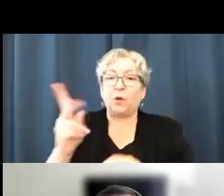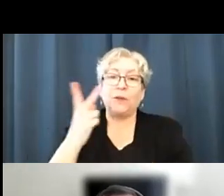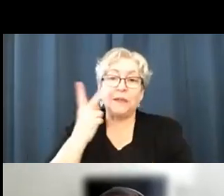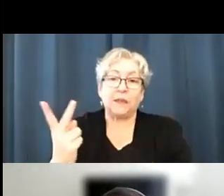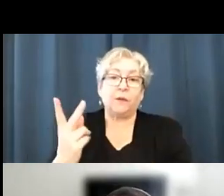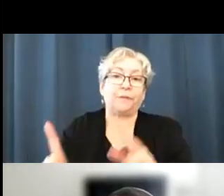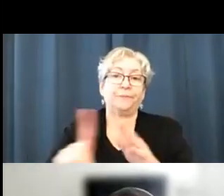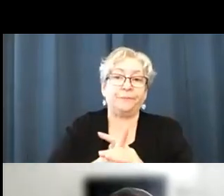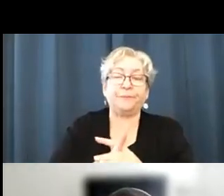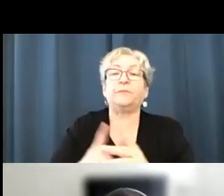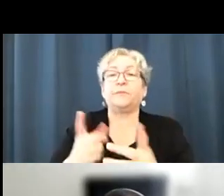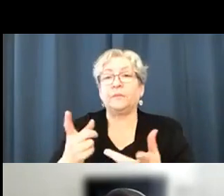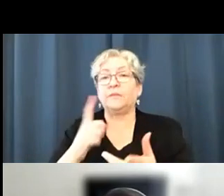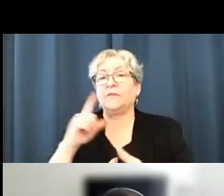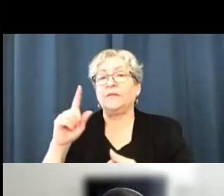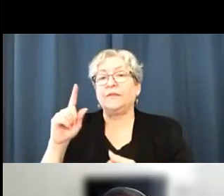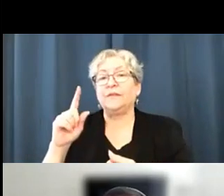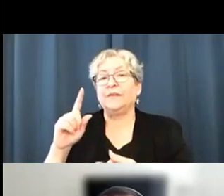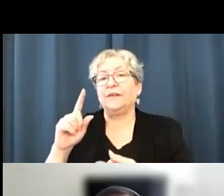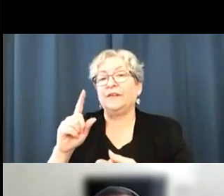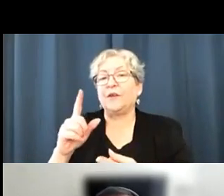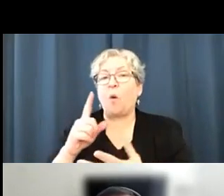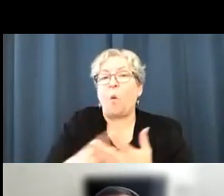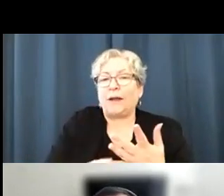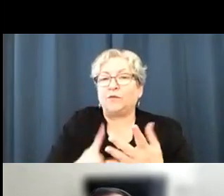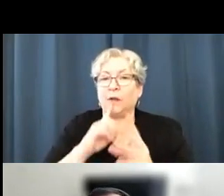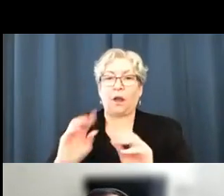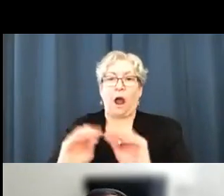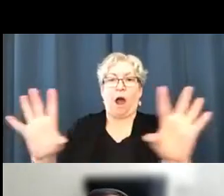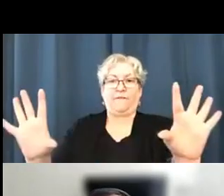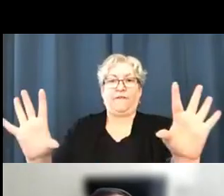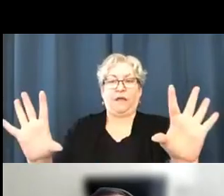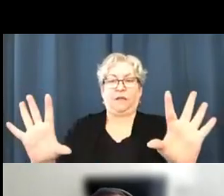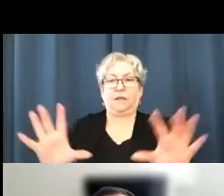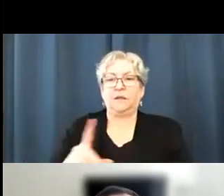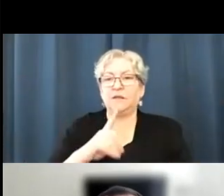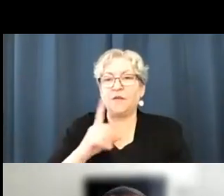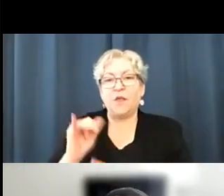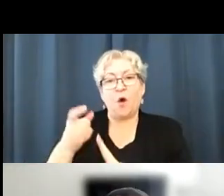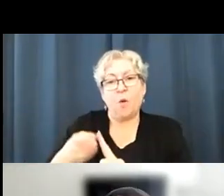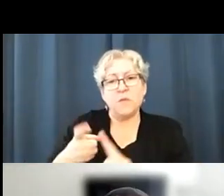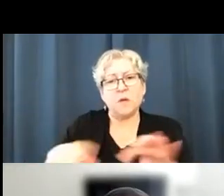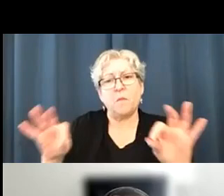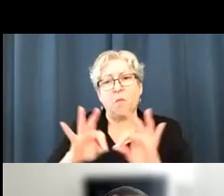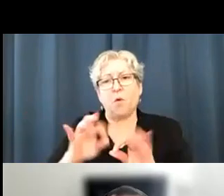So, it's gonna be the low hanging fruit. And so, this is important. Automated testing is important, especially if you're getting started,